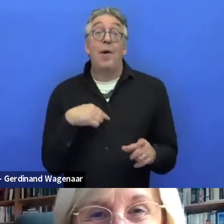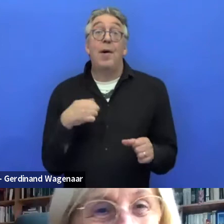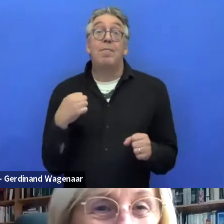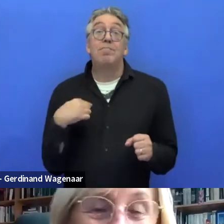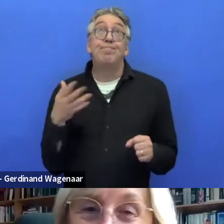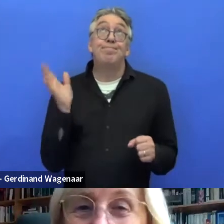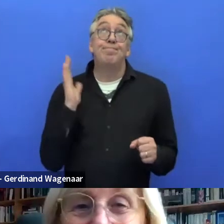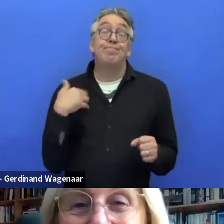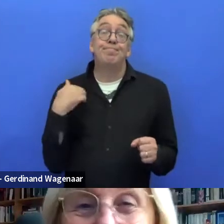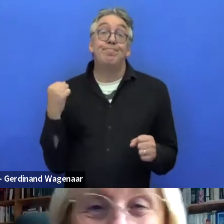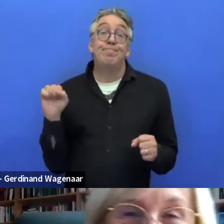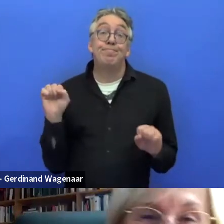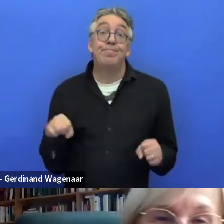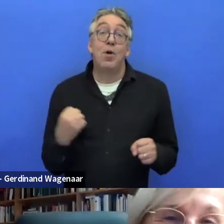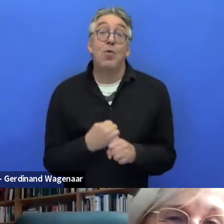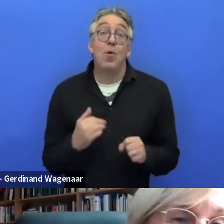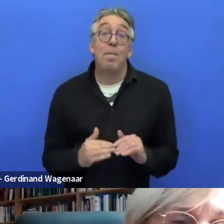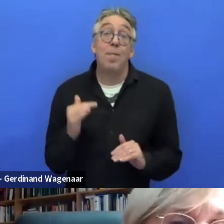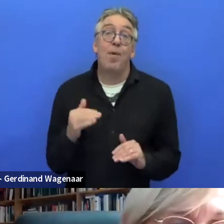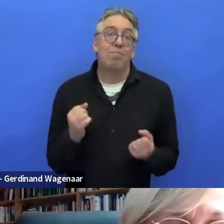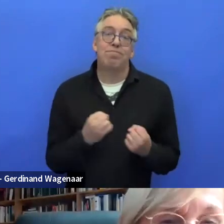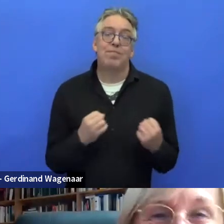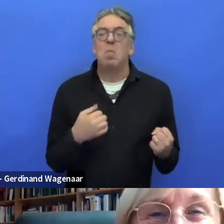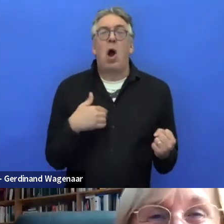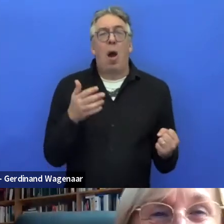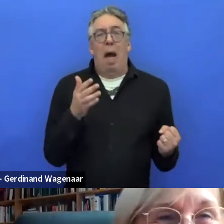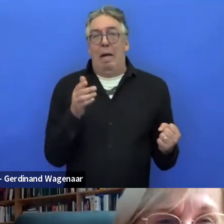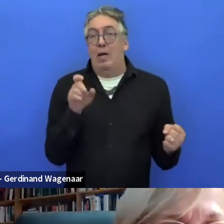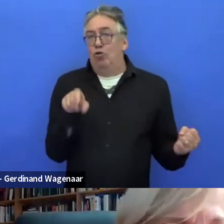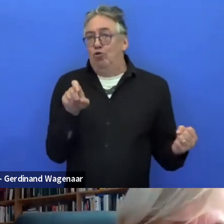Well, I'd love to talk with you, Kamil, this is an interesting subject.